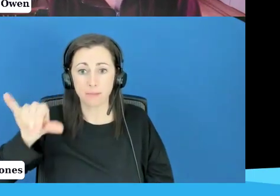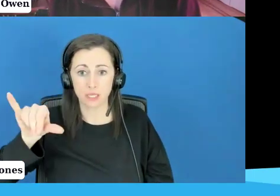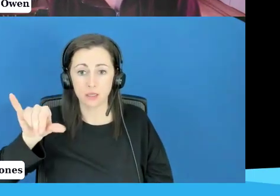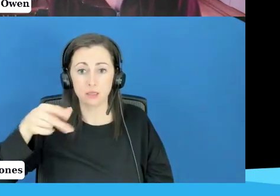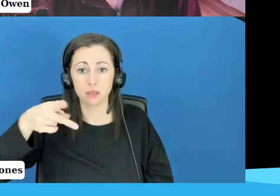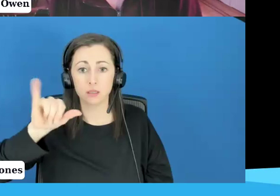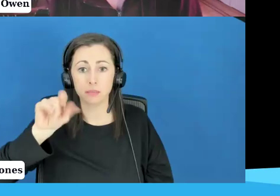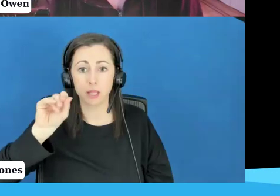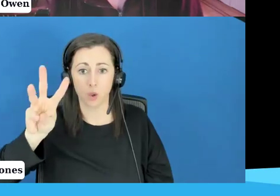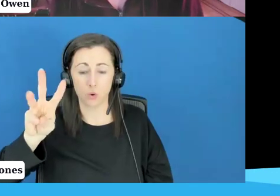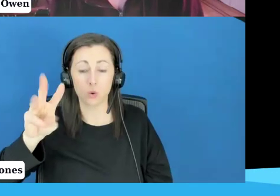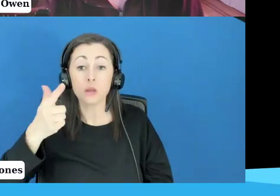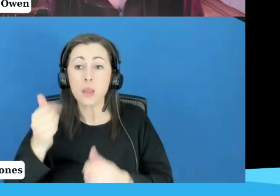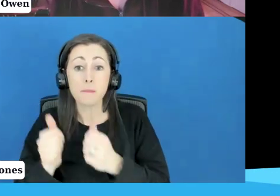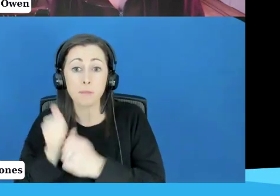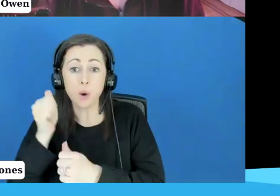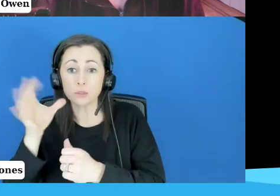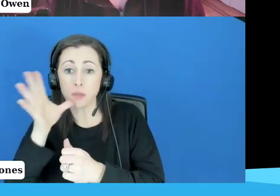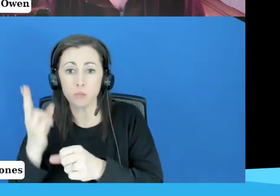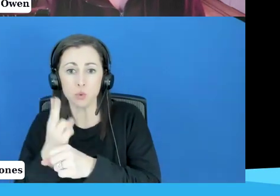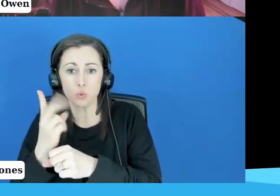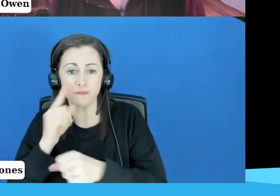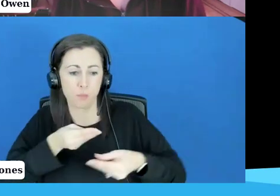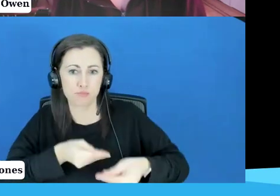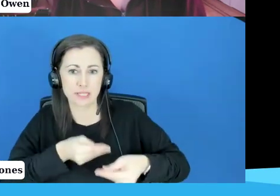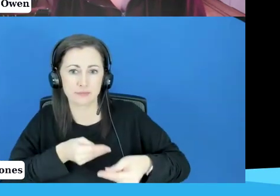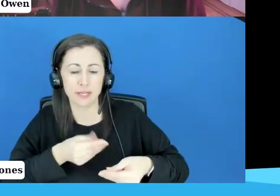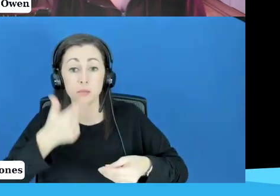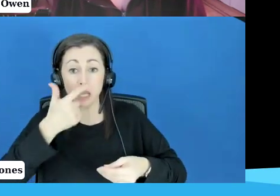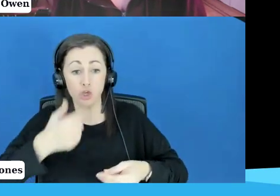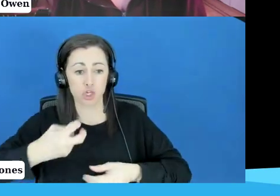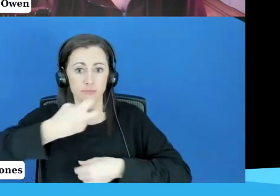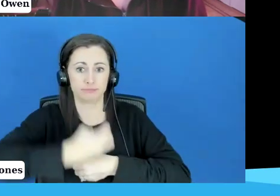because I was able to rest them on the pillow while I nursed,